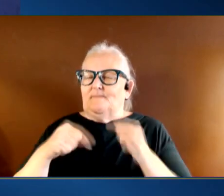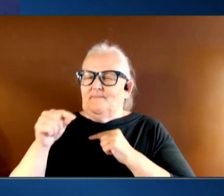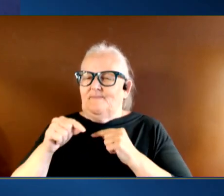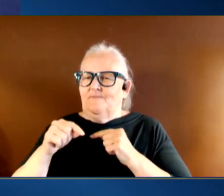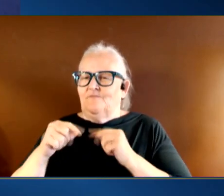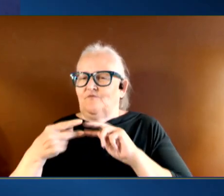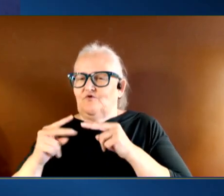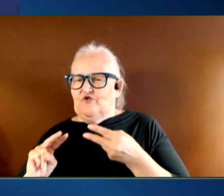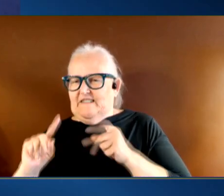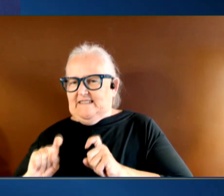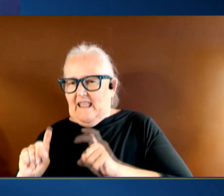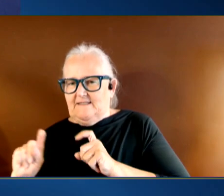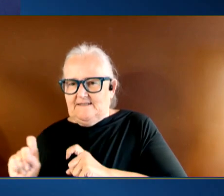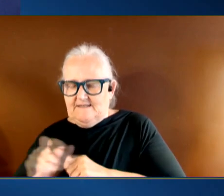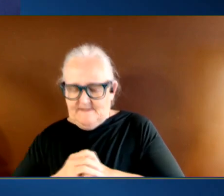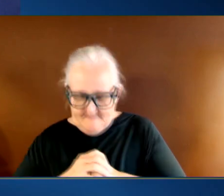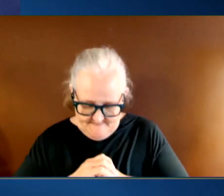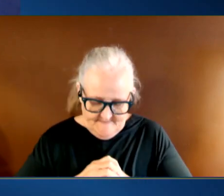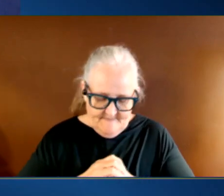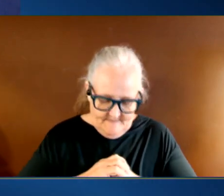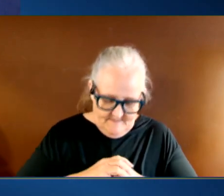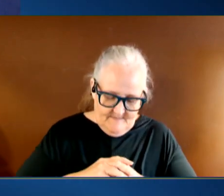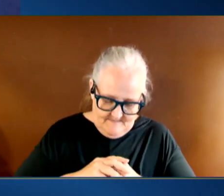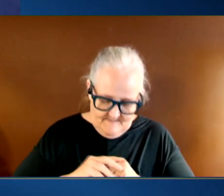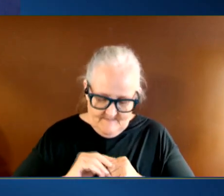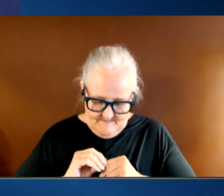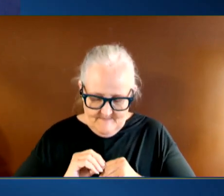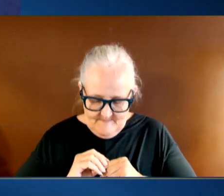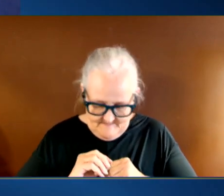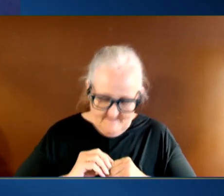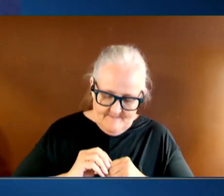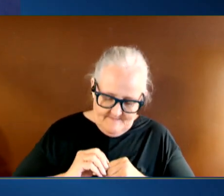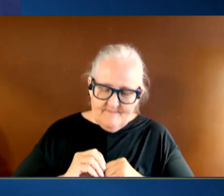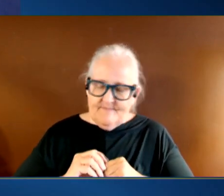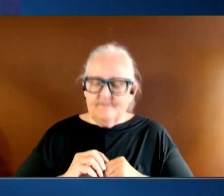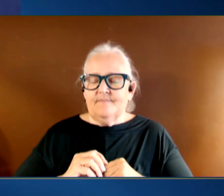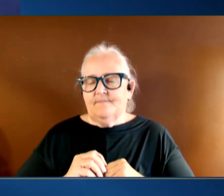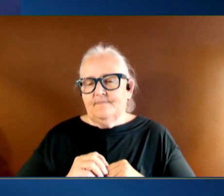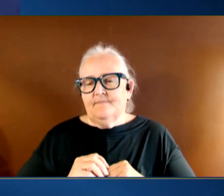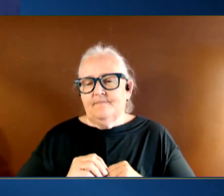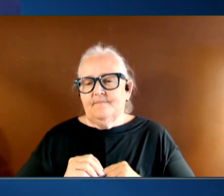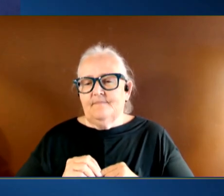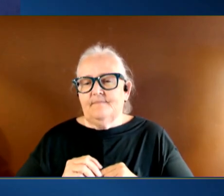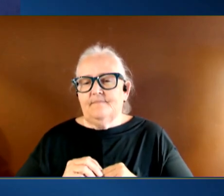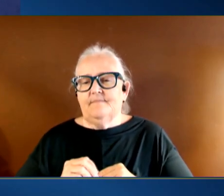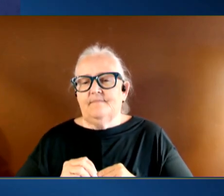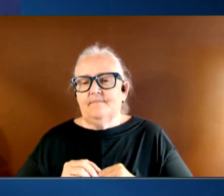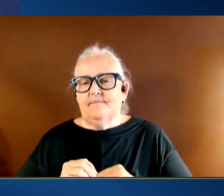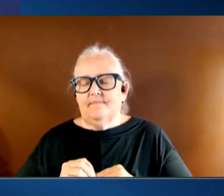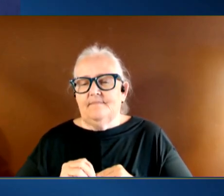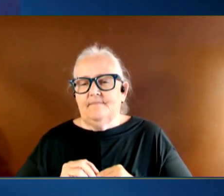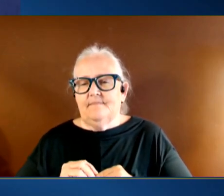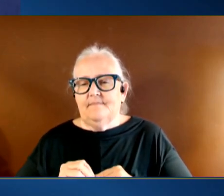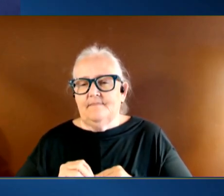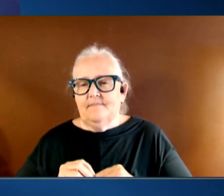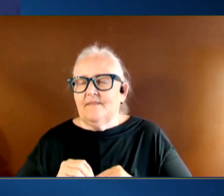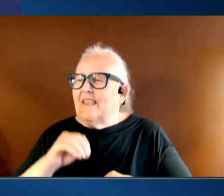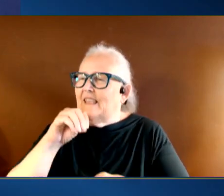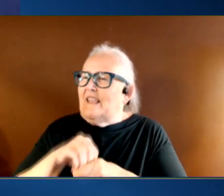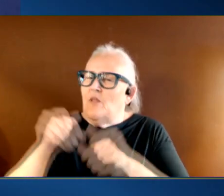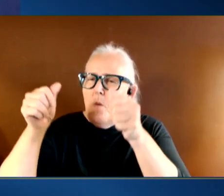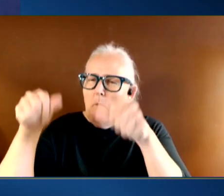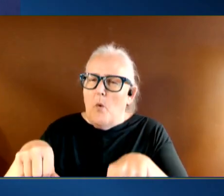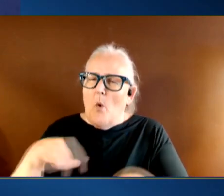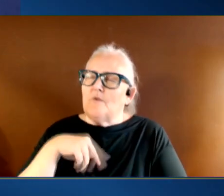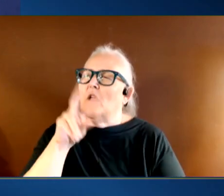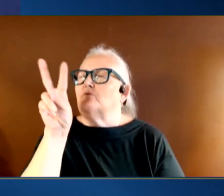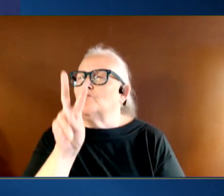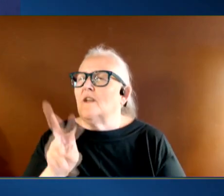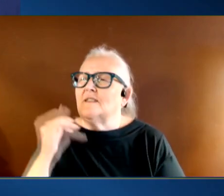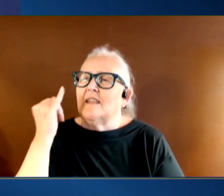And that was the reason -- that the post said, if you have the trait,